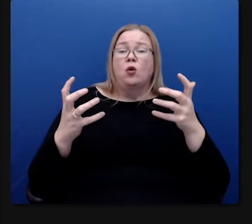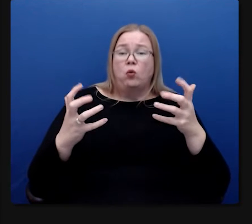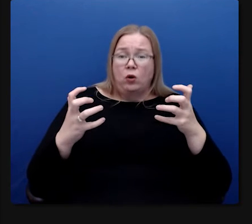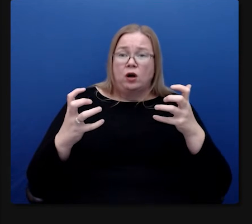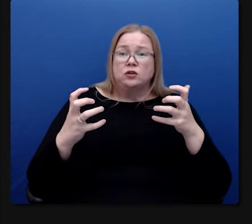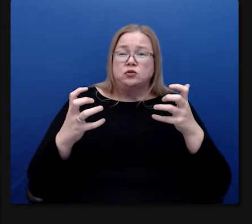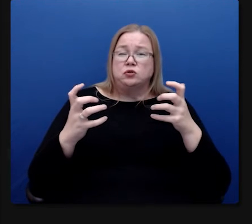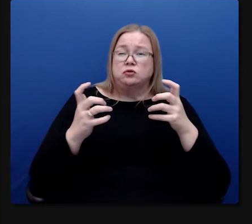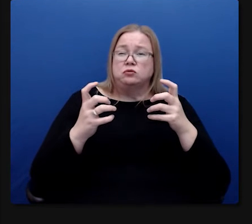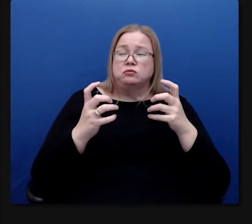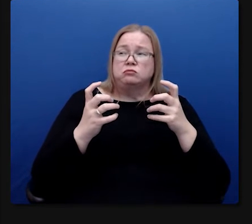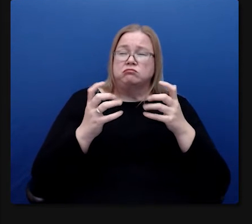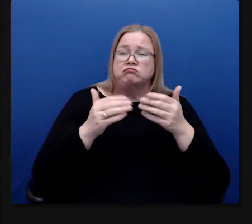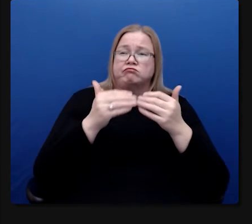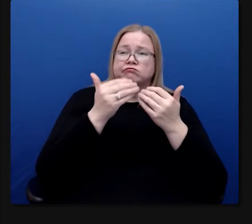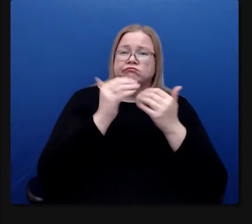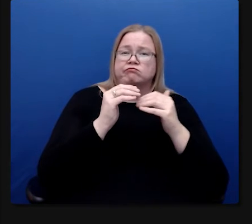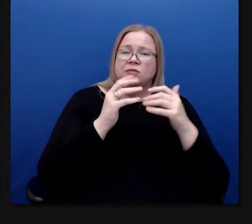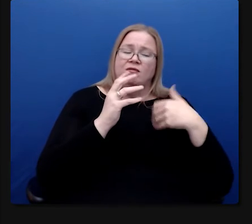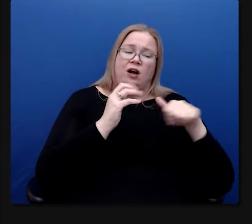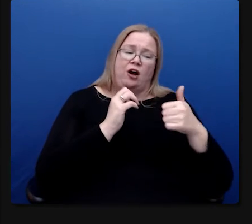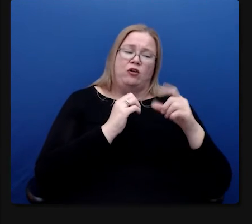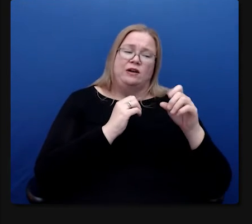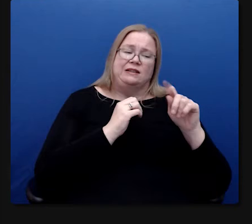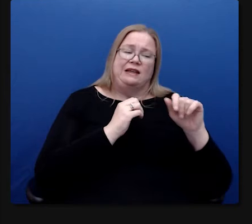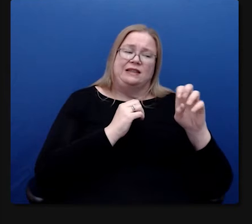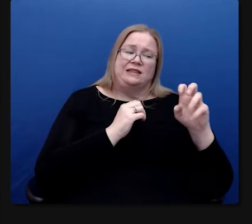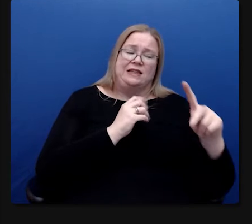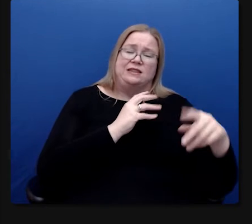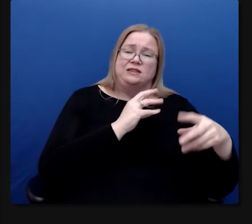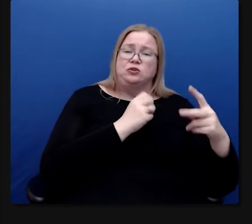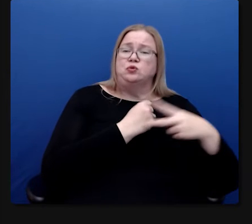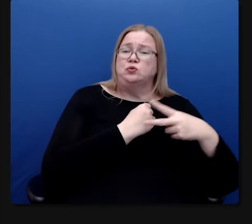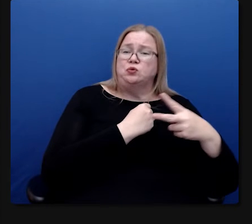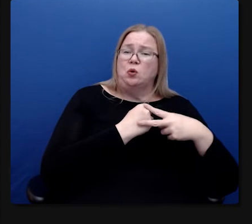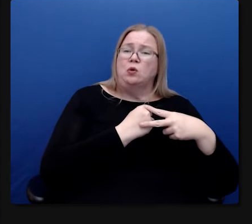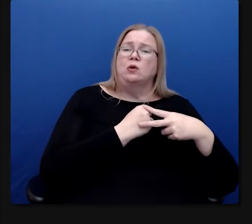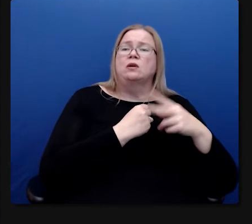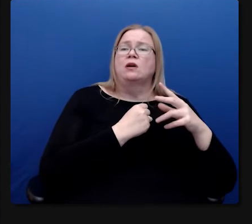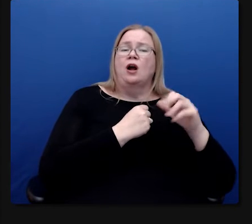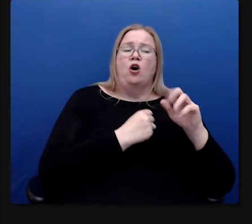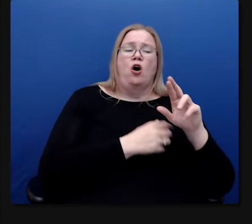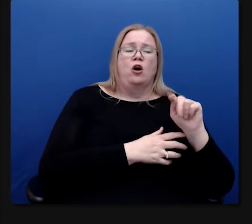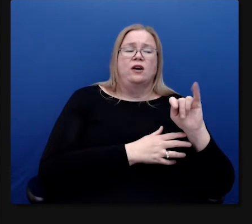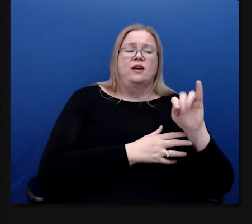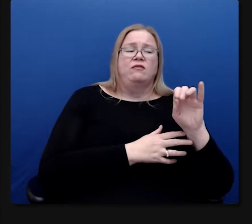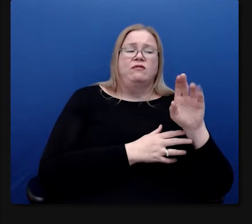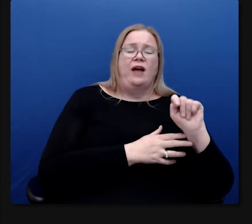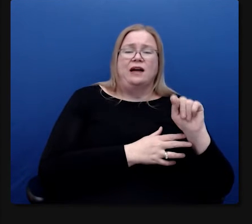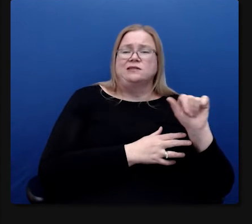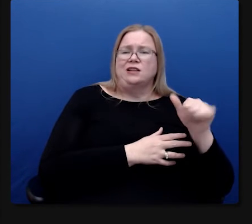you want to provision other data disks to store your artifacts and other game assets that you're working on.